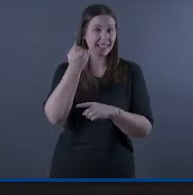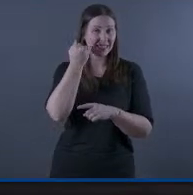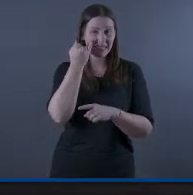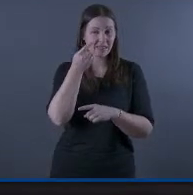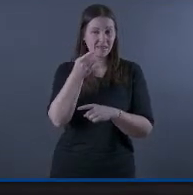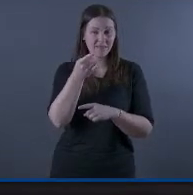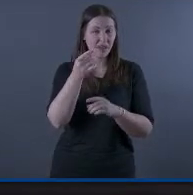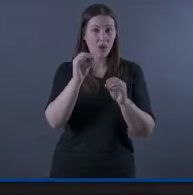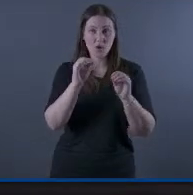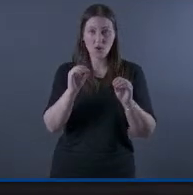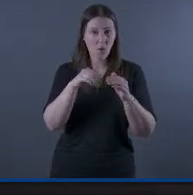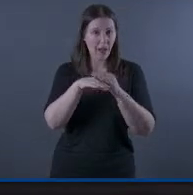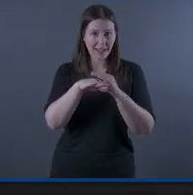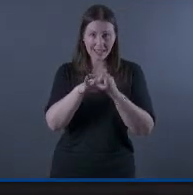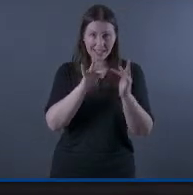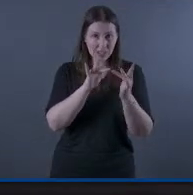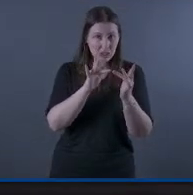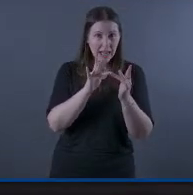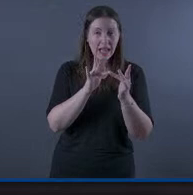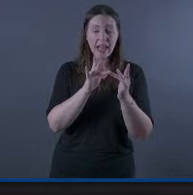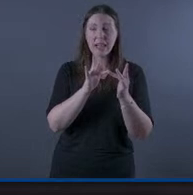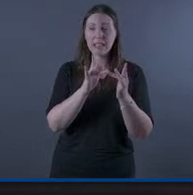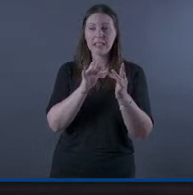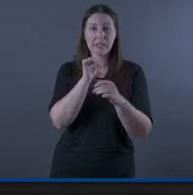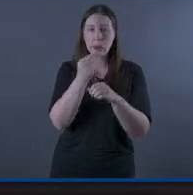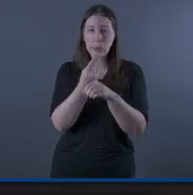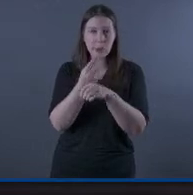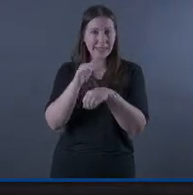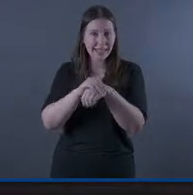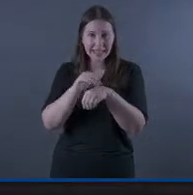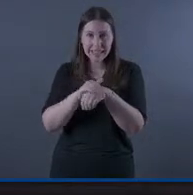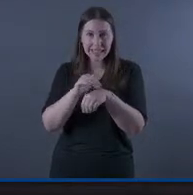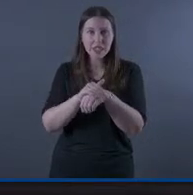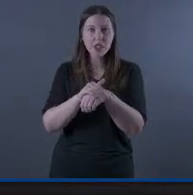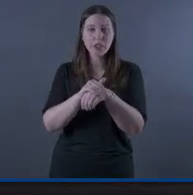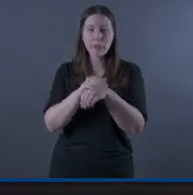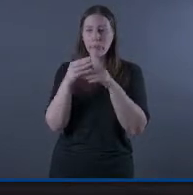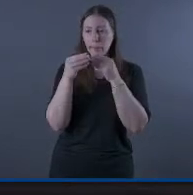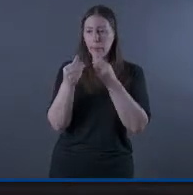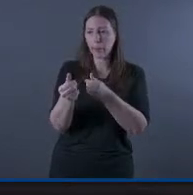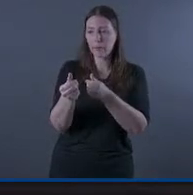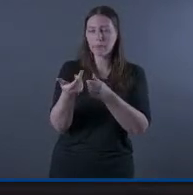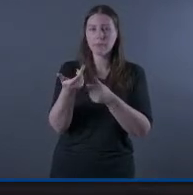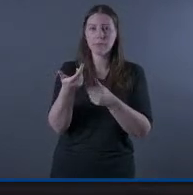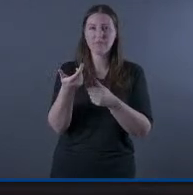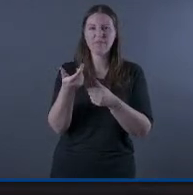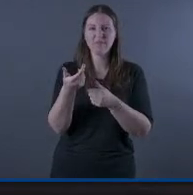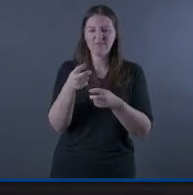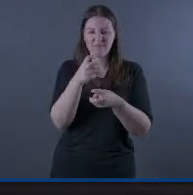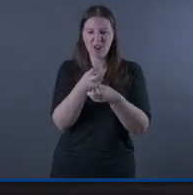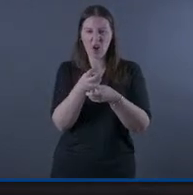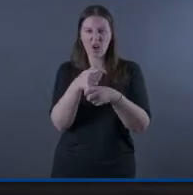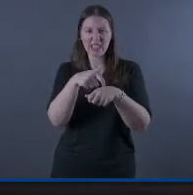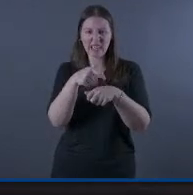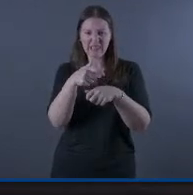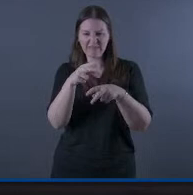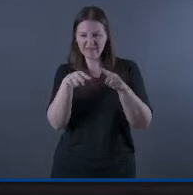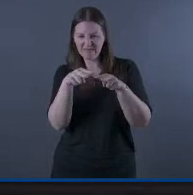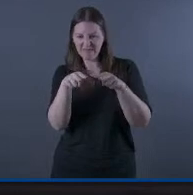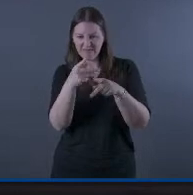cannot speak English proficiently to be able to get into the system or have other barriers